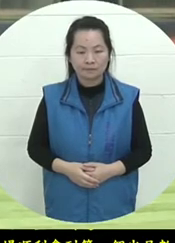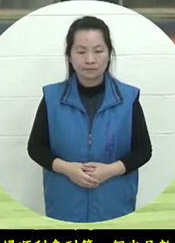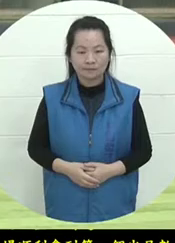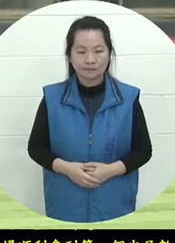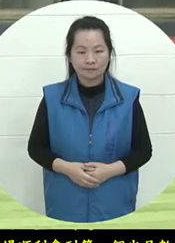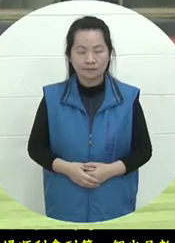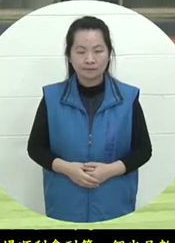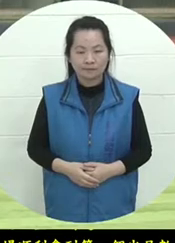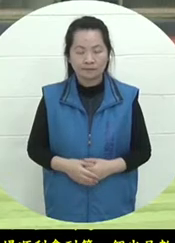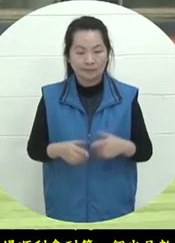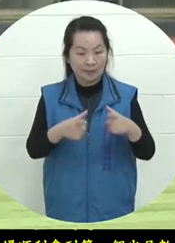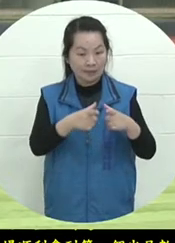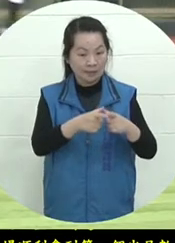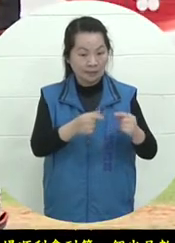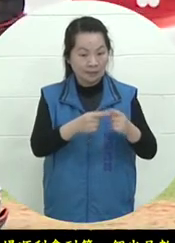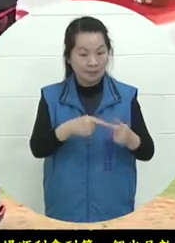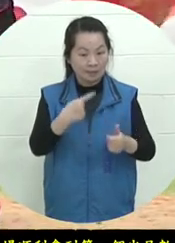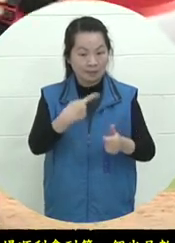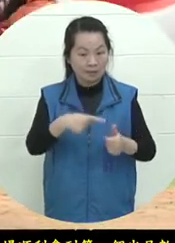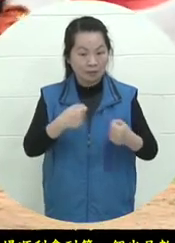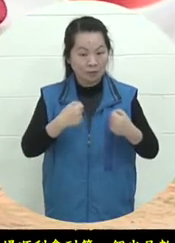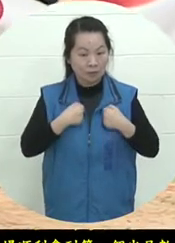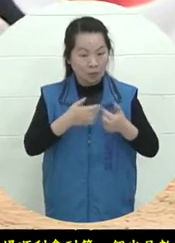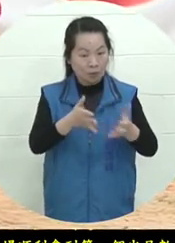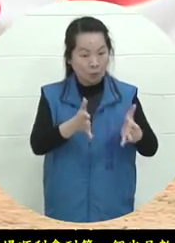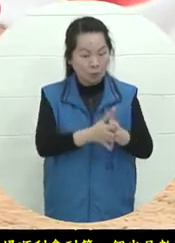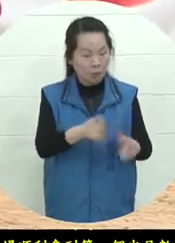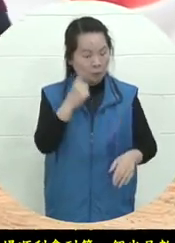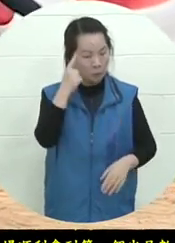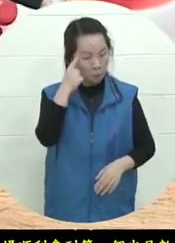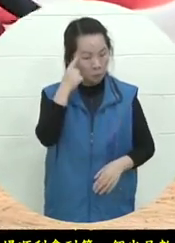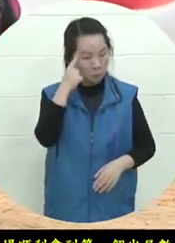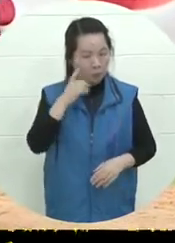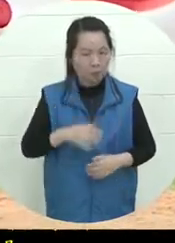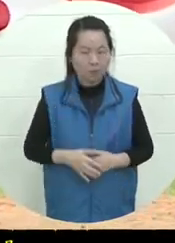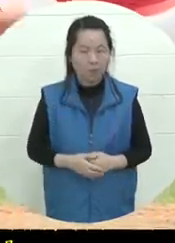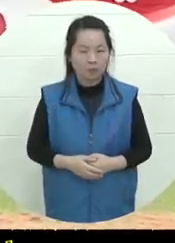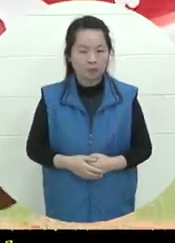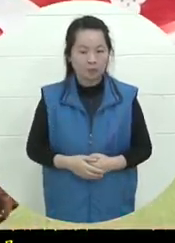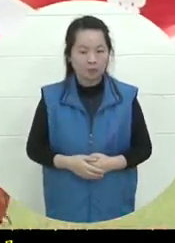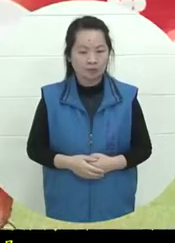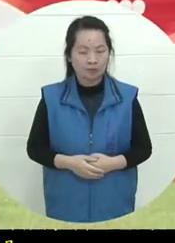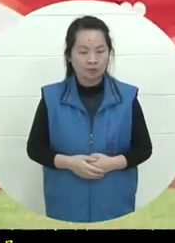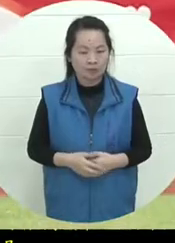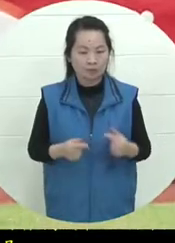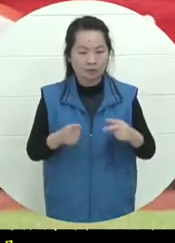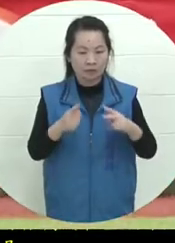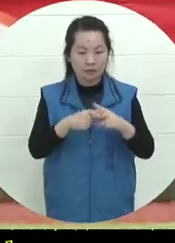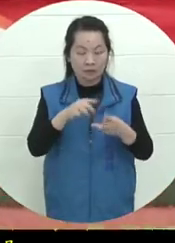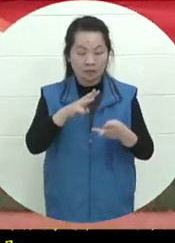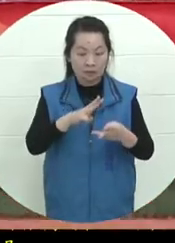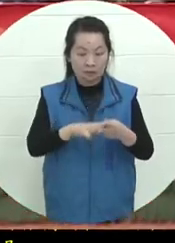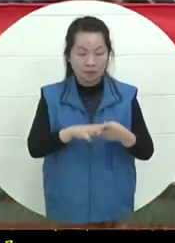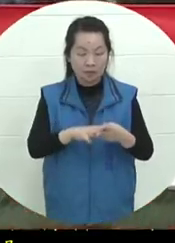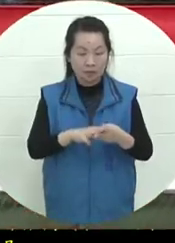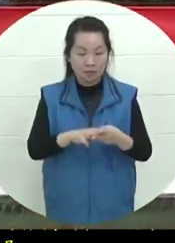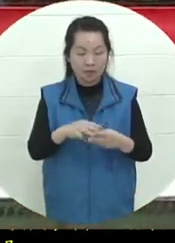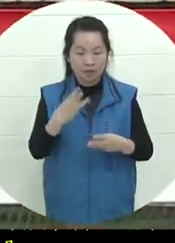According to the Japanese coaching staff's thinking, it should be that after Oda completed three innings of pitching,